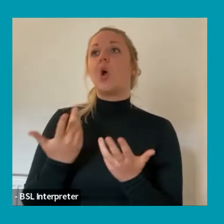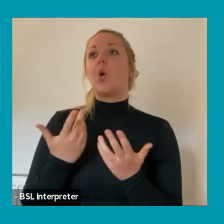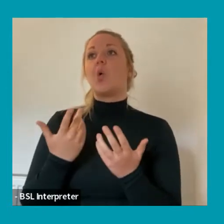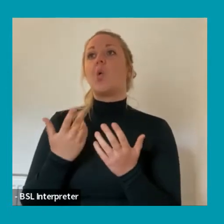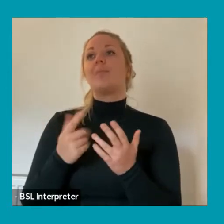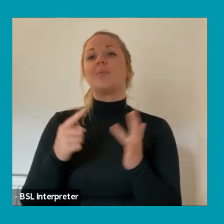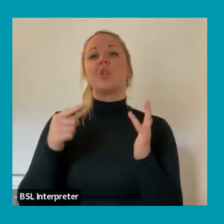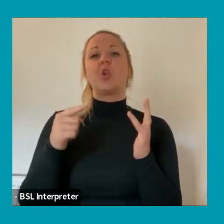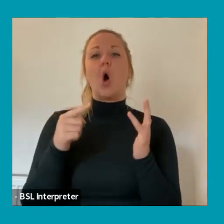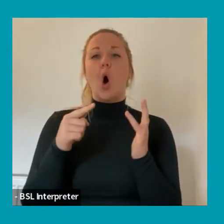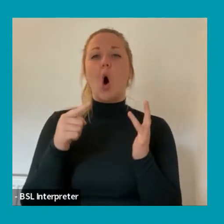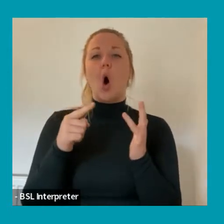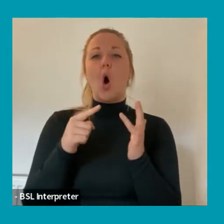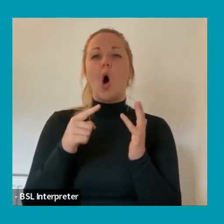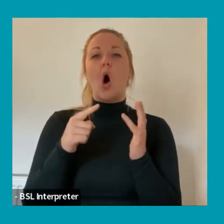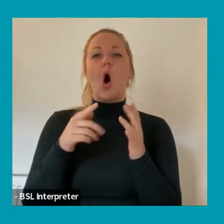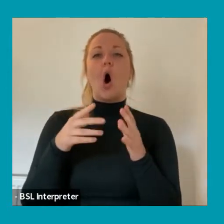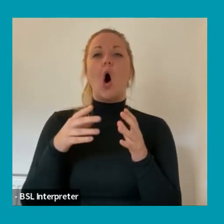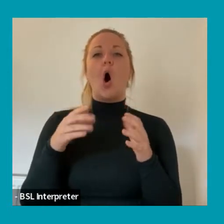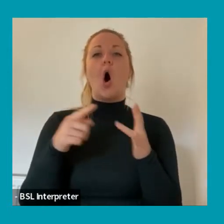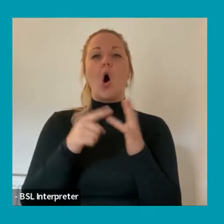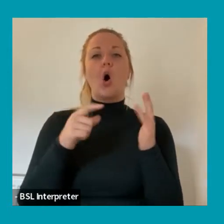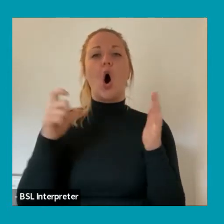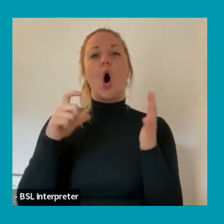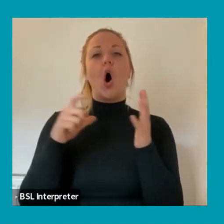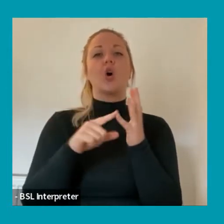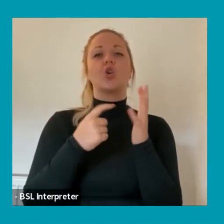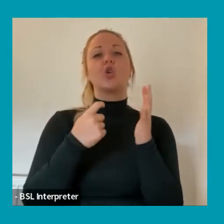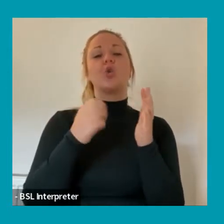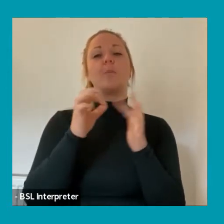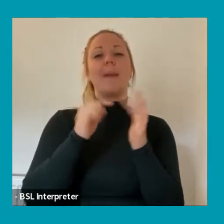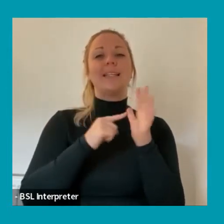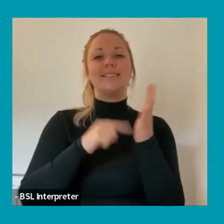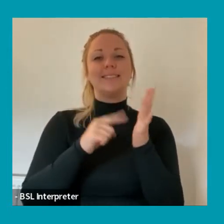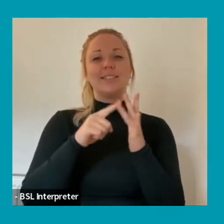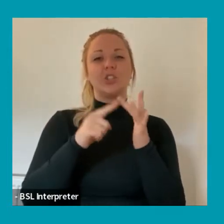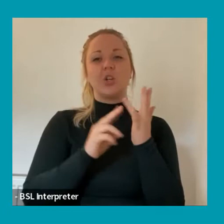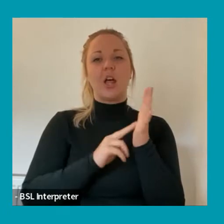Because I think at NHS England we use an external organisation.